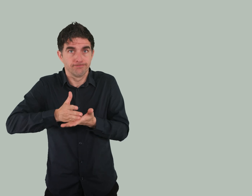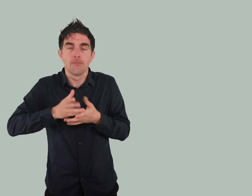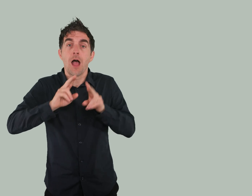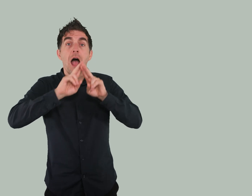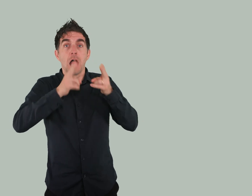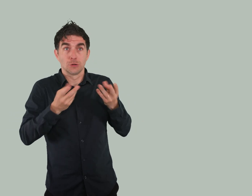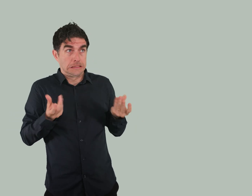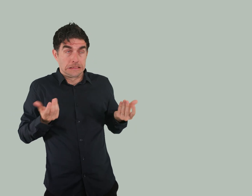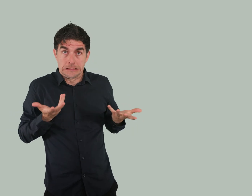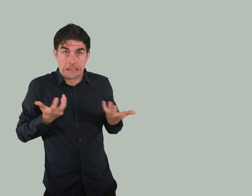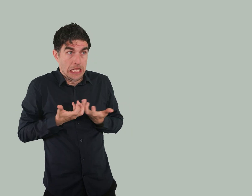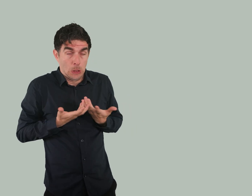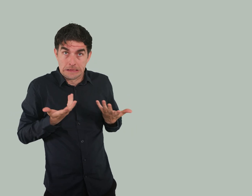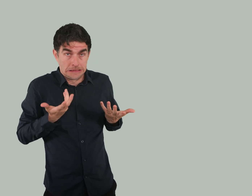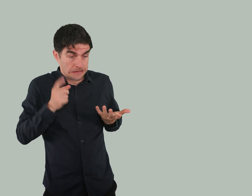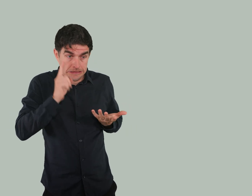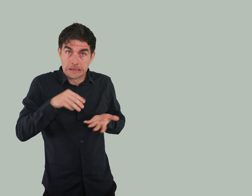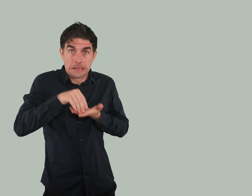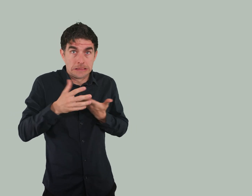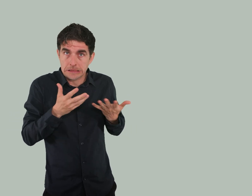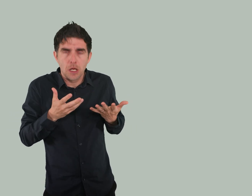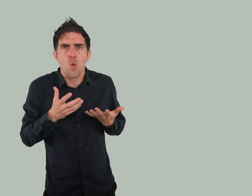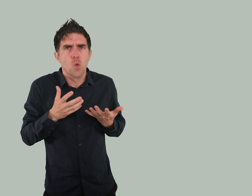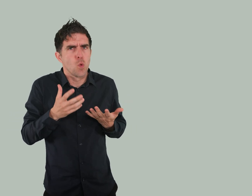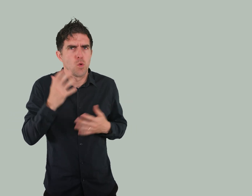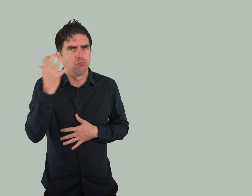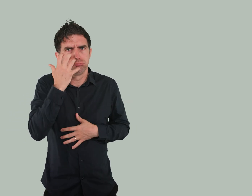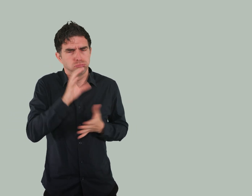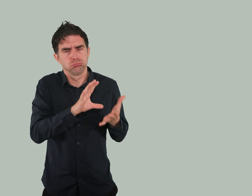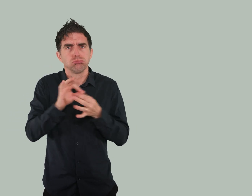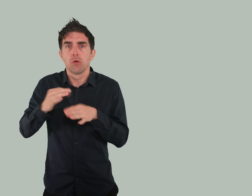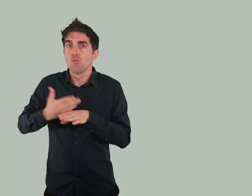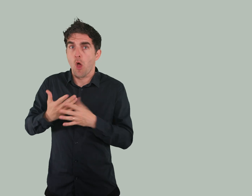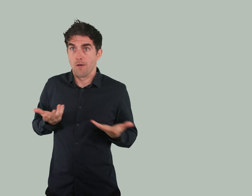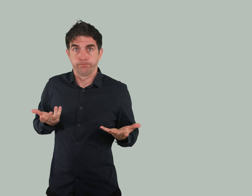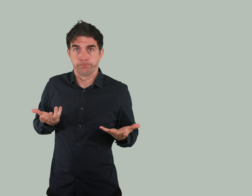housing insecurity as a driver